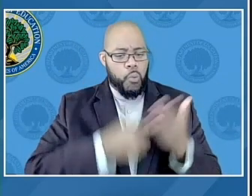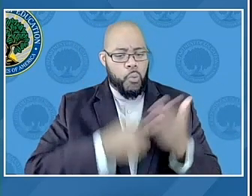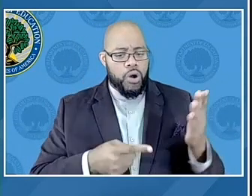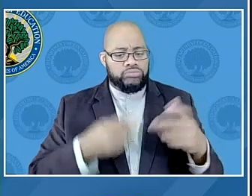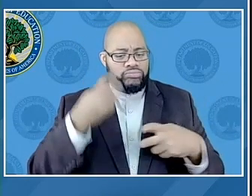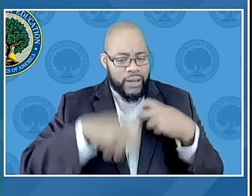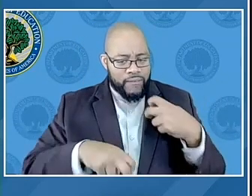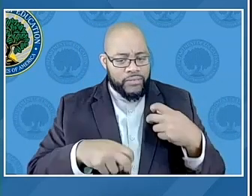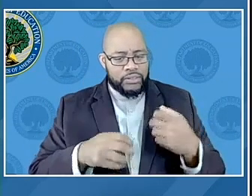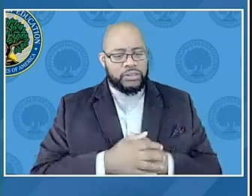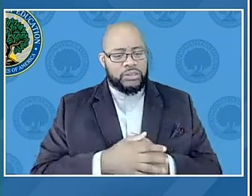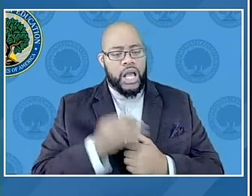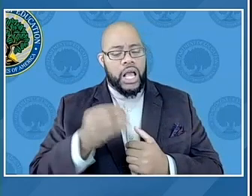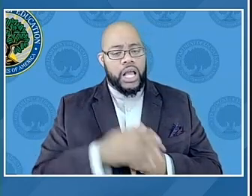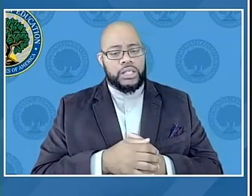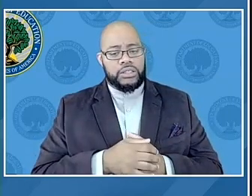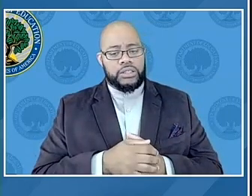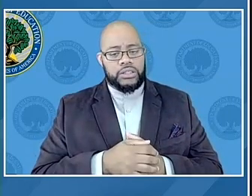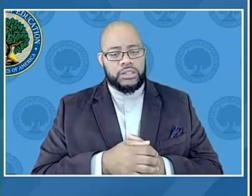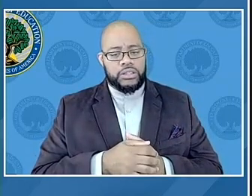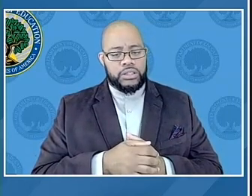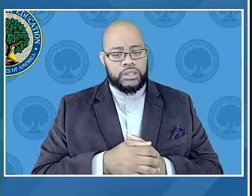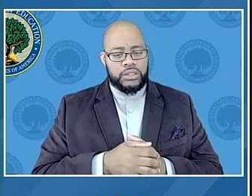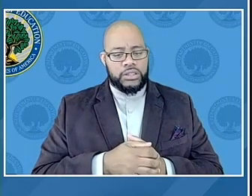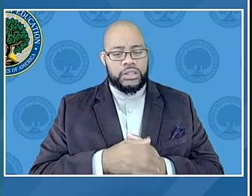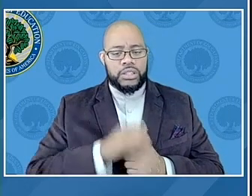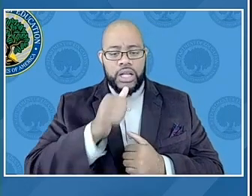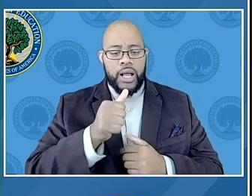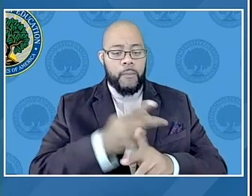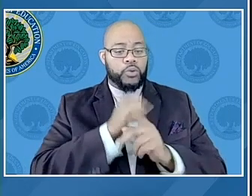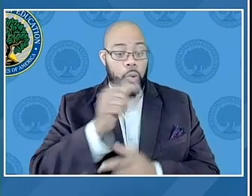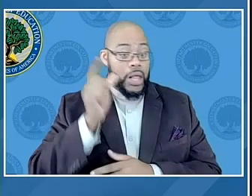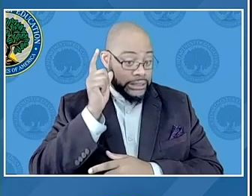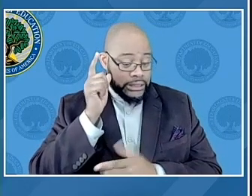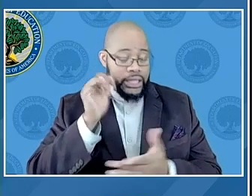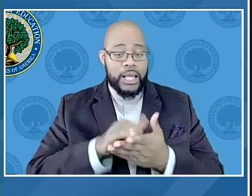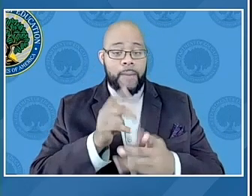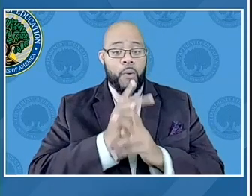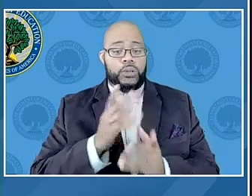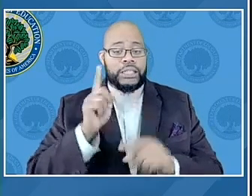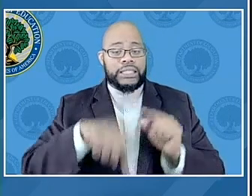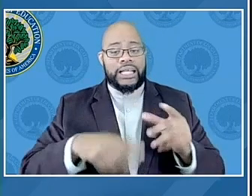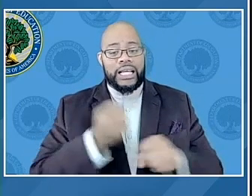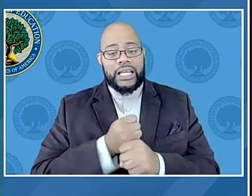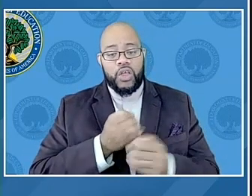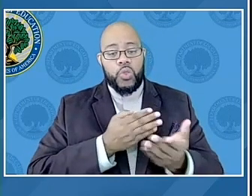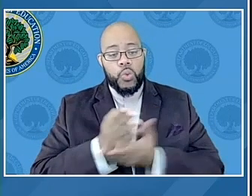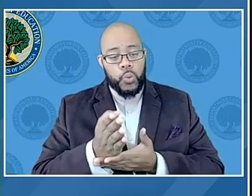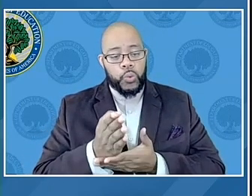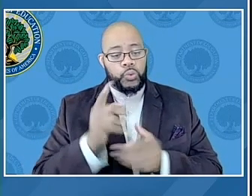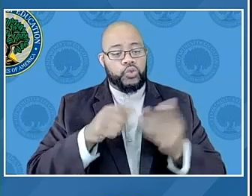And it's not that borrowers don't listen. It's that borrowers can't get through to servicers because servicers don't care